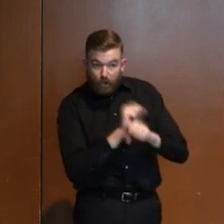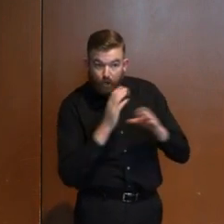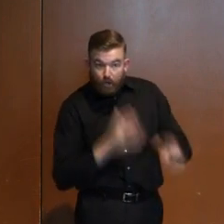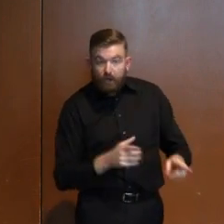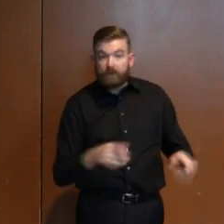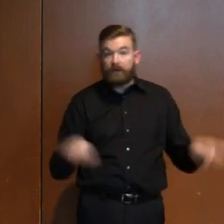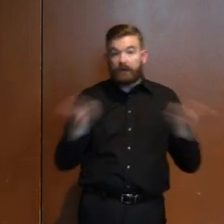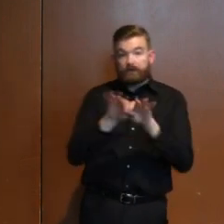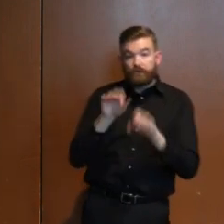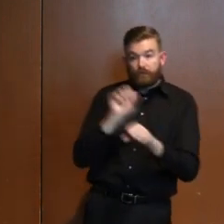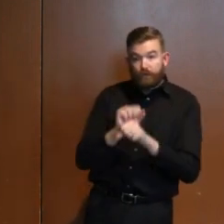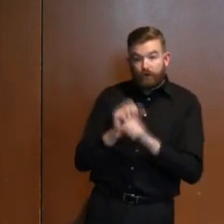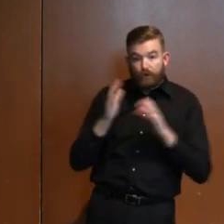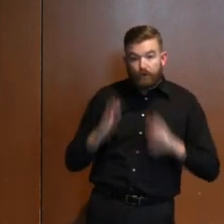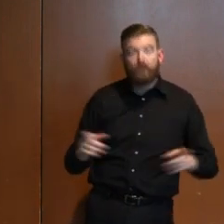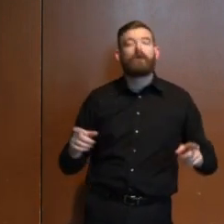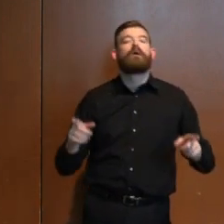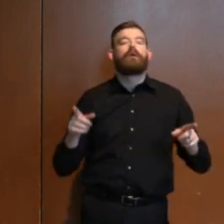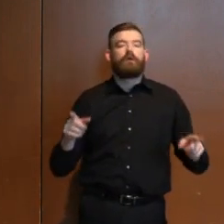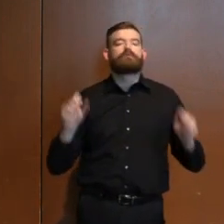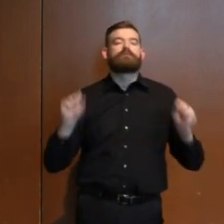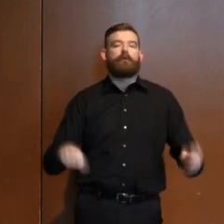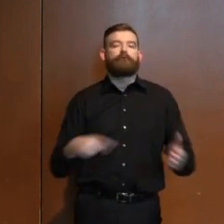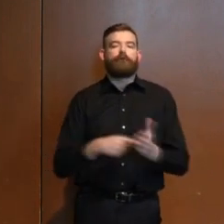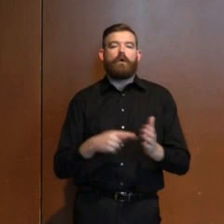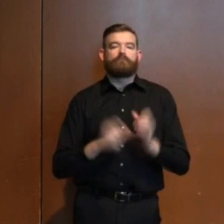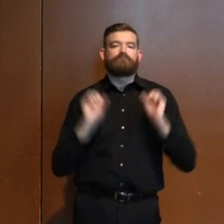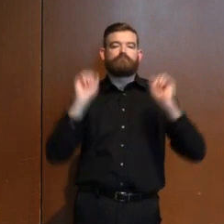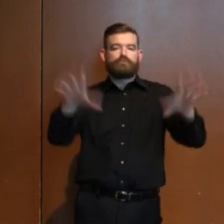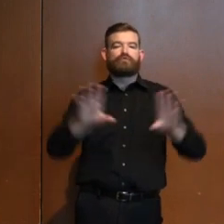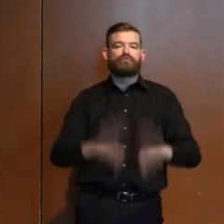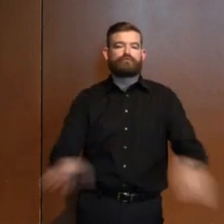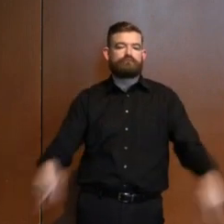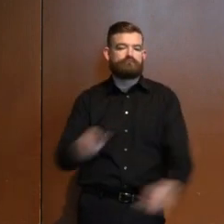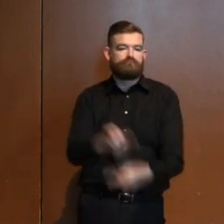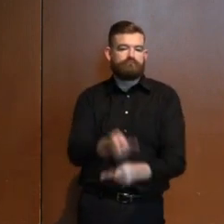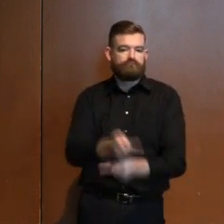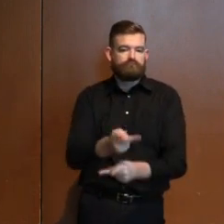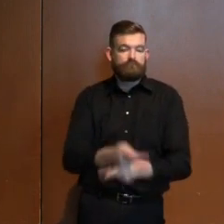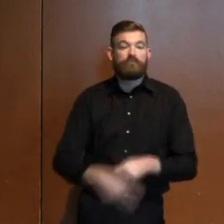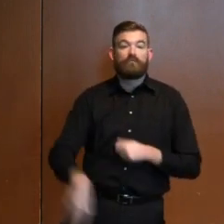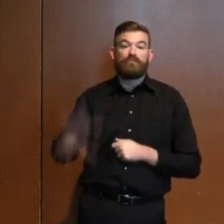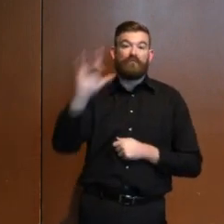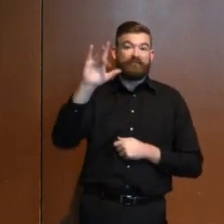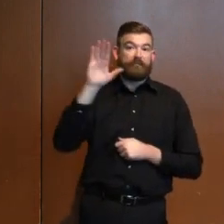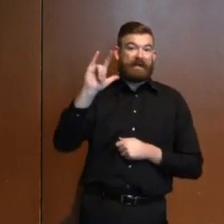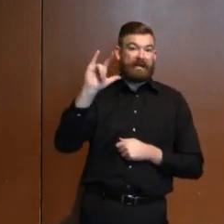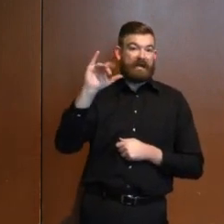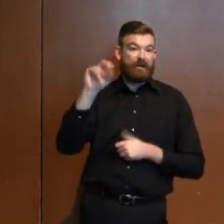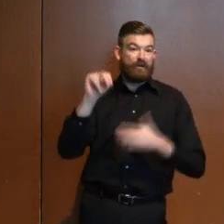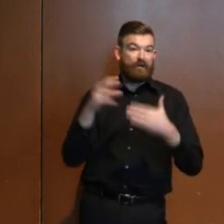HEALTH CARE AND OTHER ESSENTIAL WORKERS CAN ACCESS CHILD CARE WHILE THEY'RE ON THE FRONT LINES RESPONDING TO THE